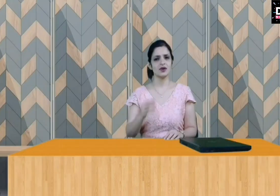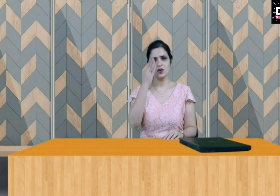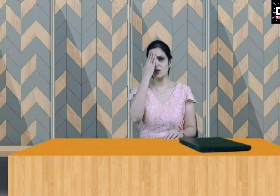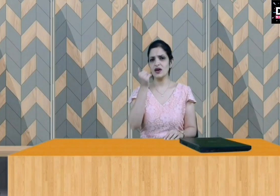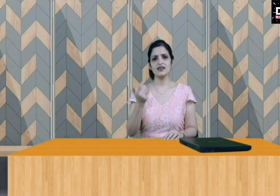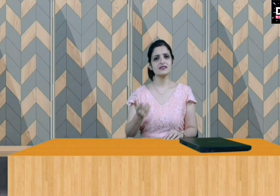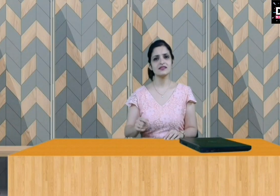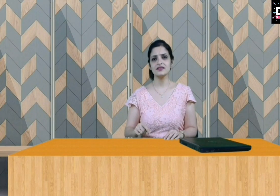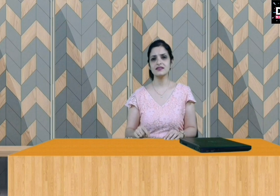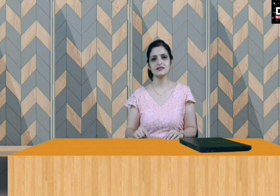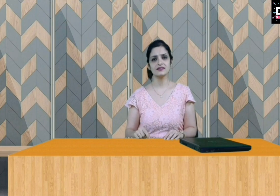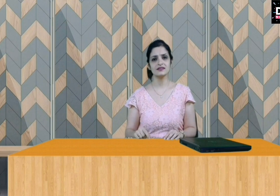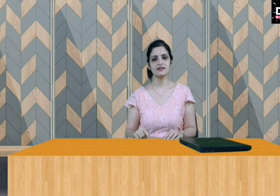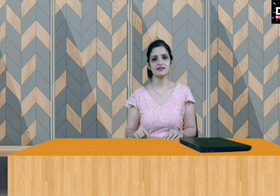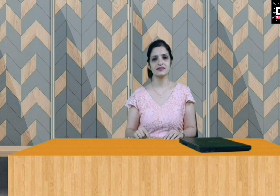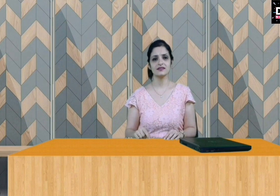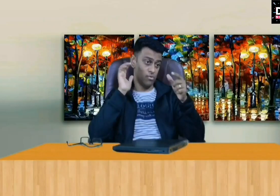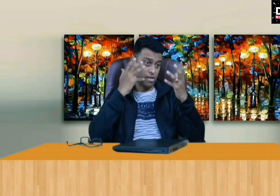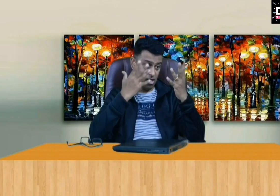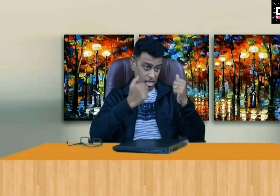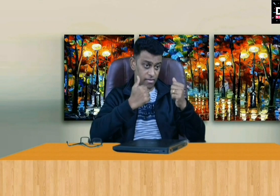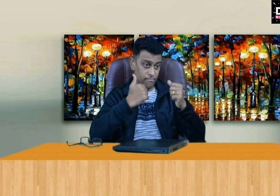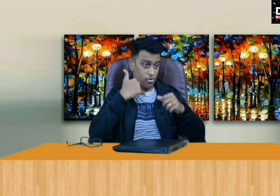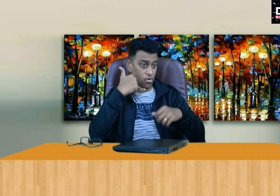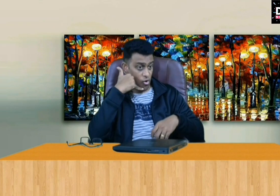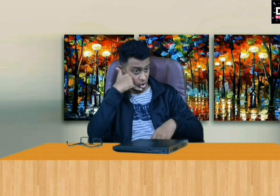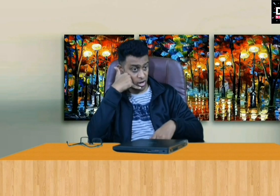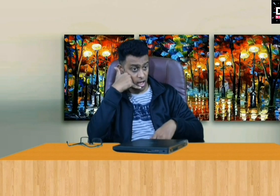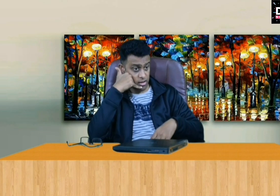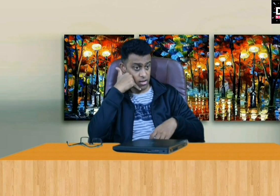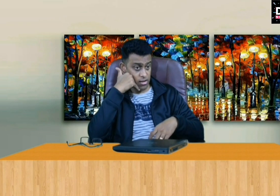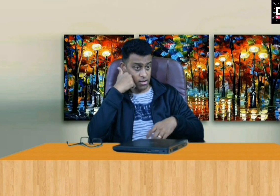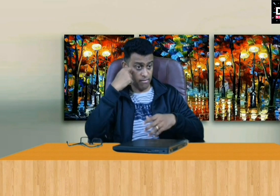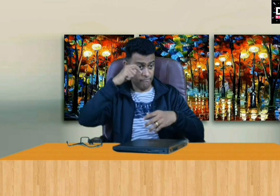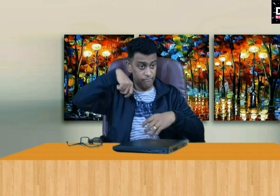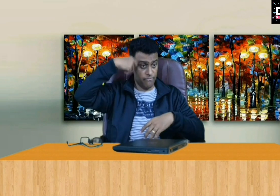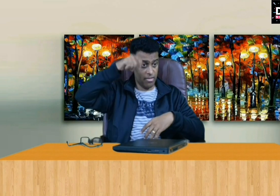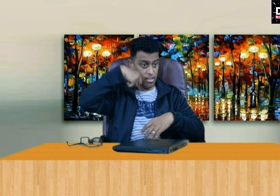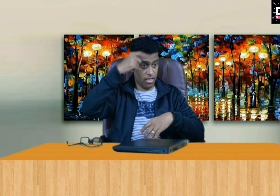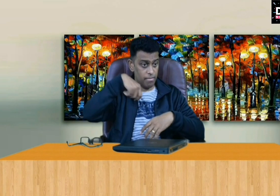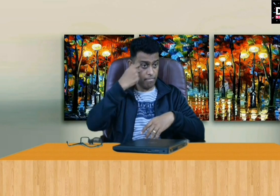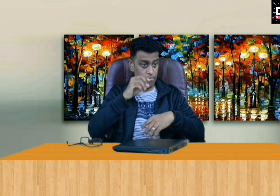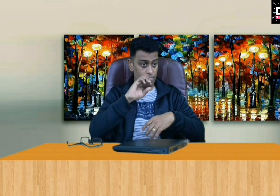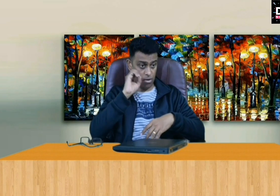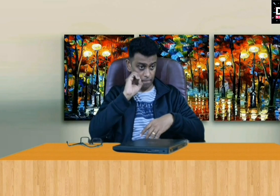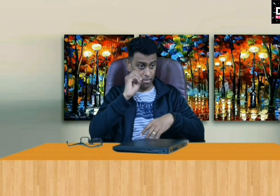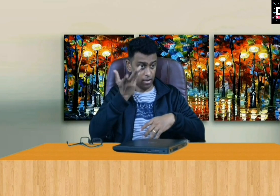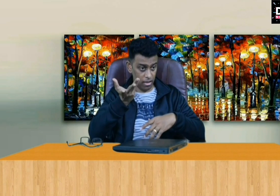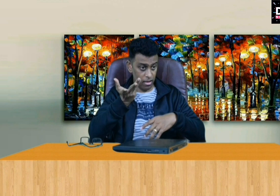Why Sir? Do you have contact in film industry?